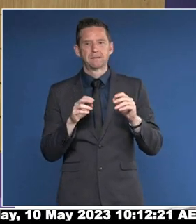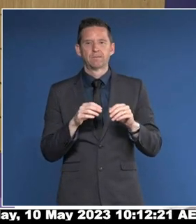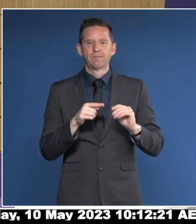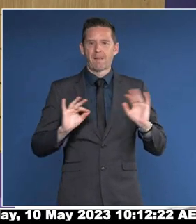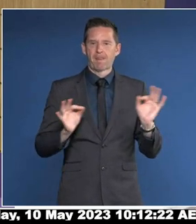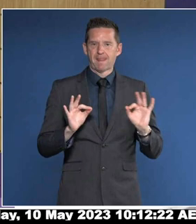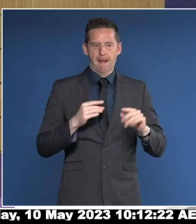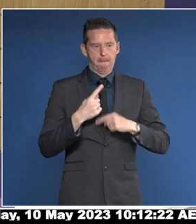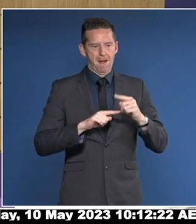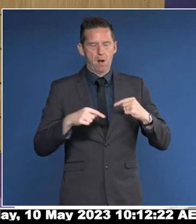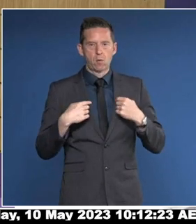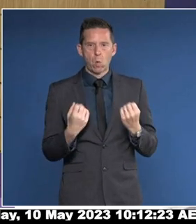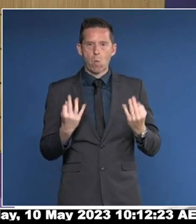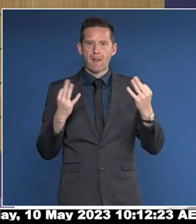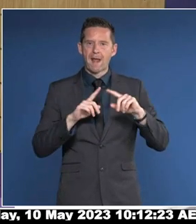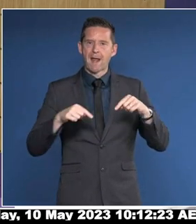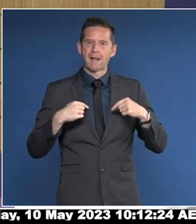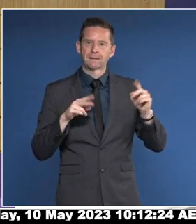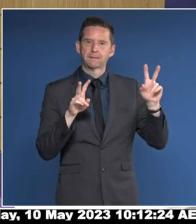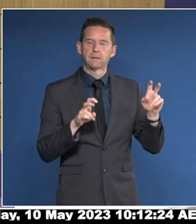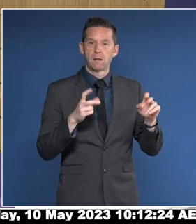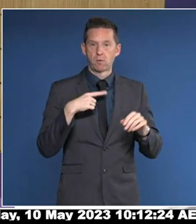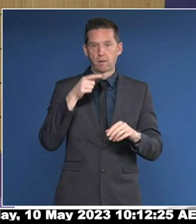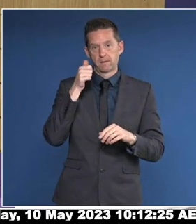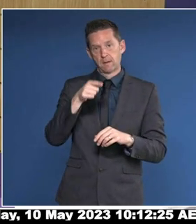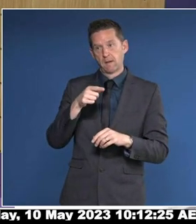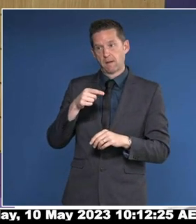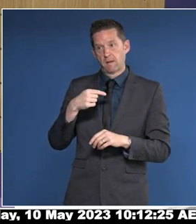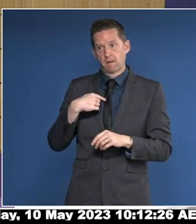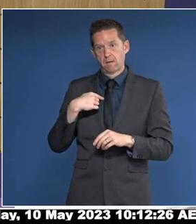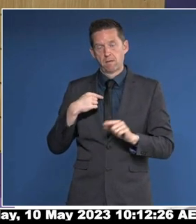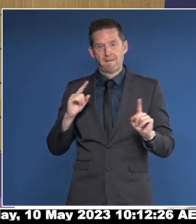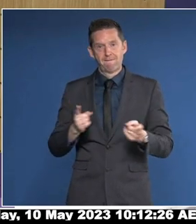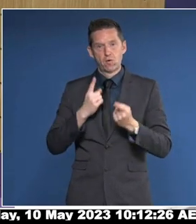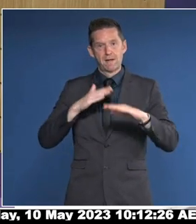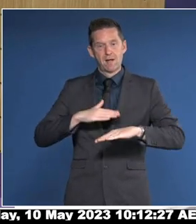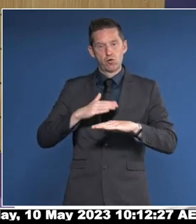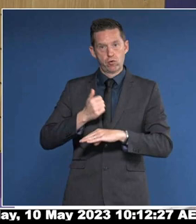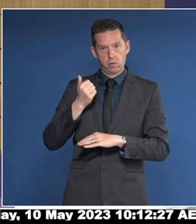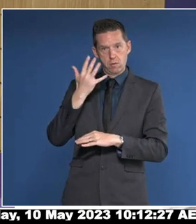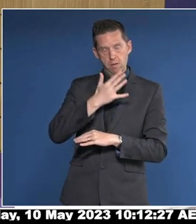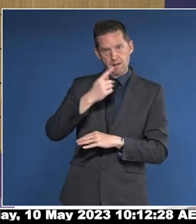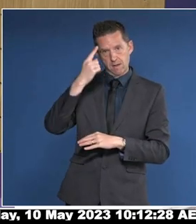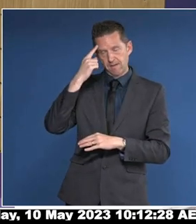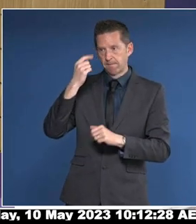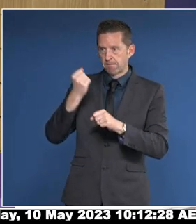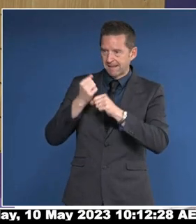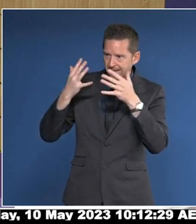Nations person, self-determination is acculturated in departments, in jurisdictions for sure, and at Commonwealth level.